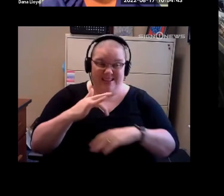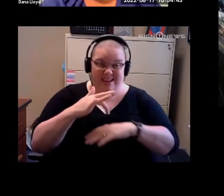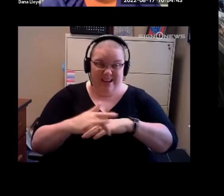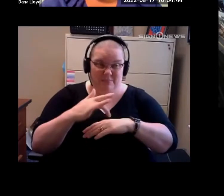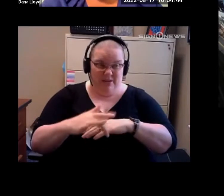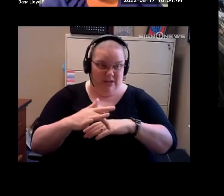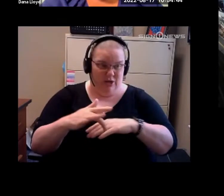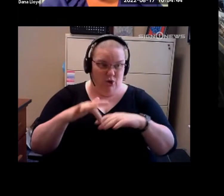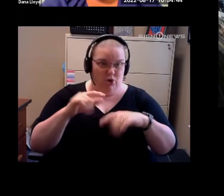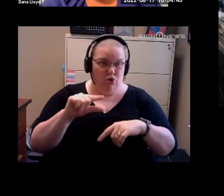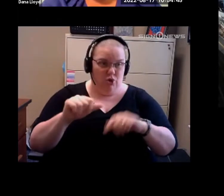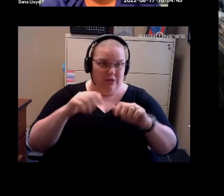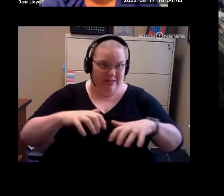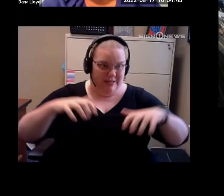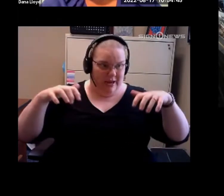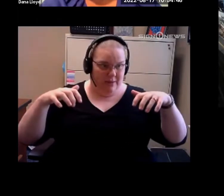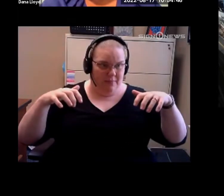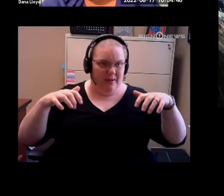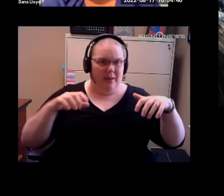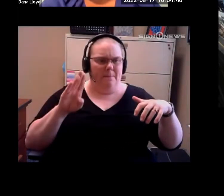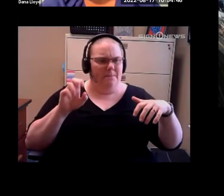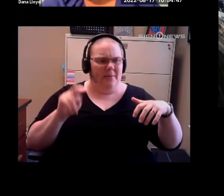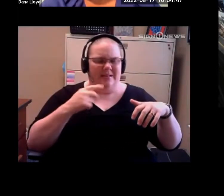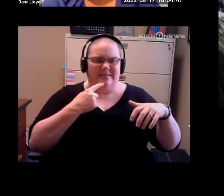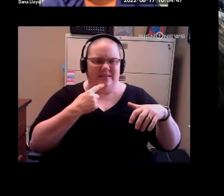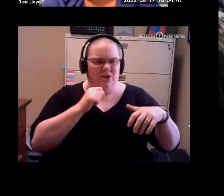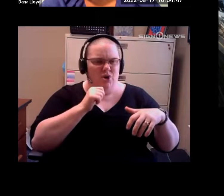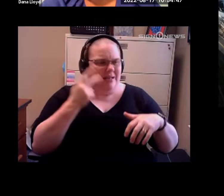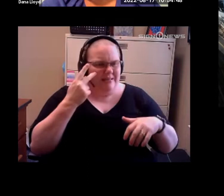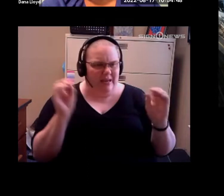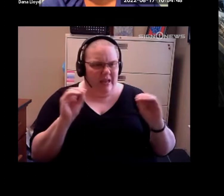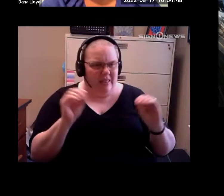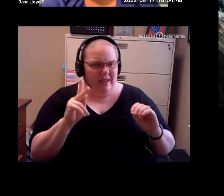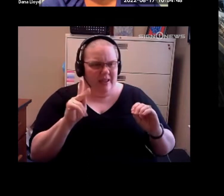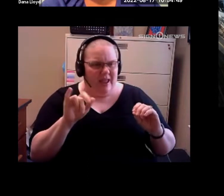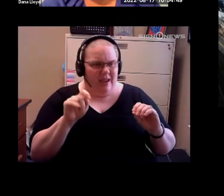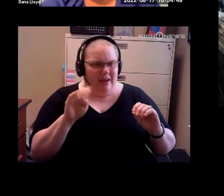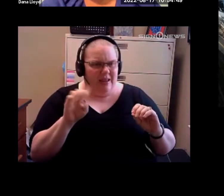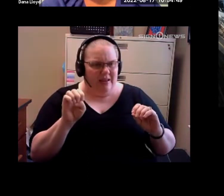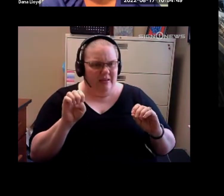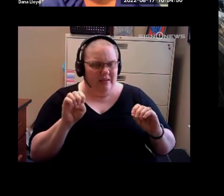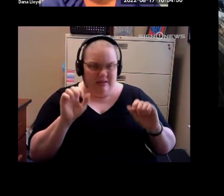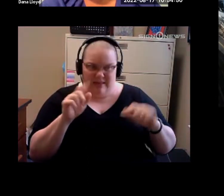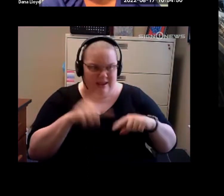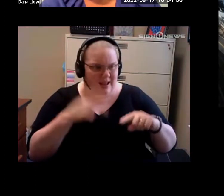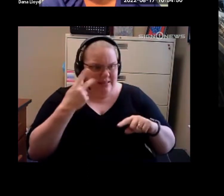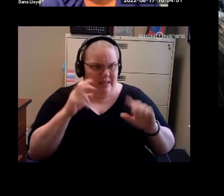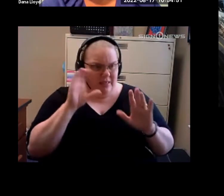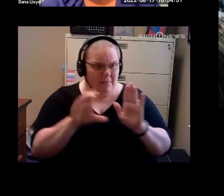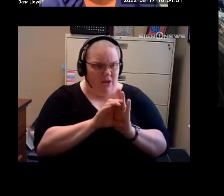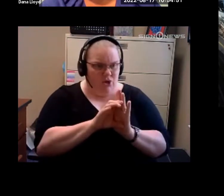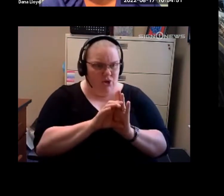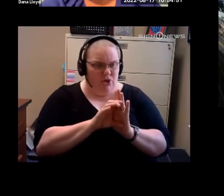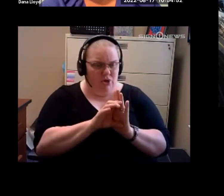oh Ben says they're not seeing anything Katie they can't see the pictures we know what might be up